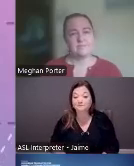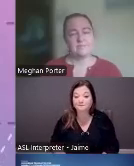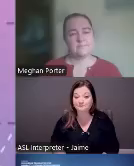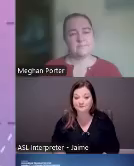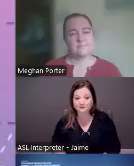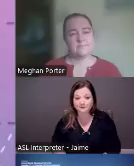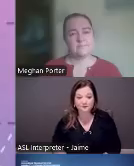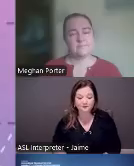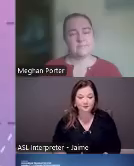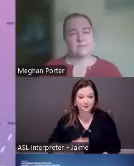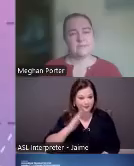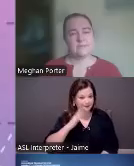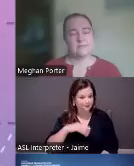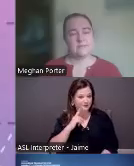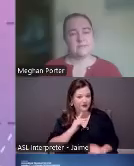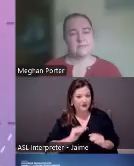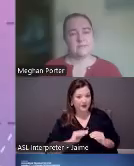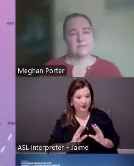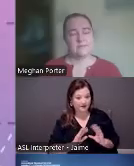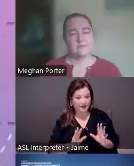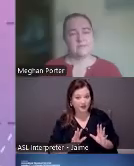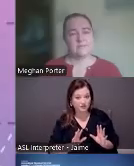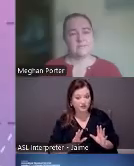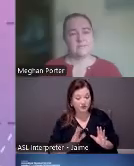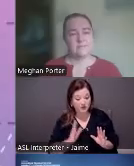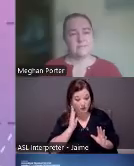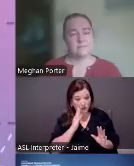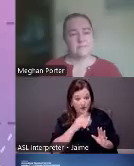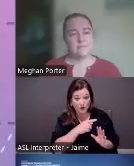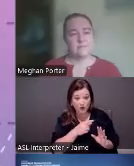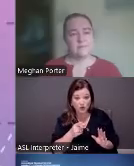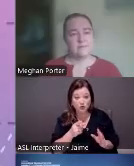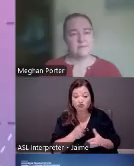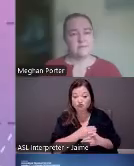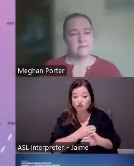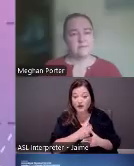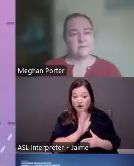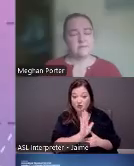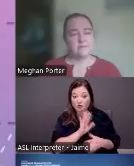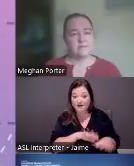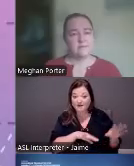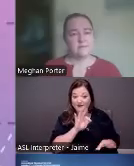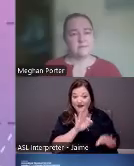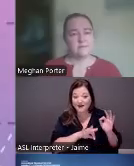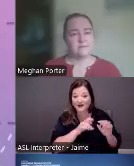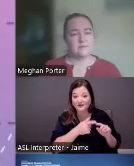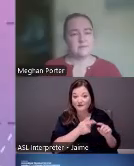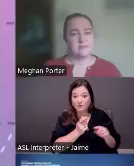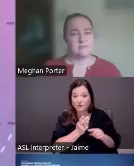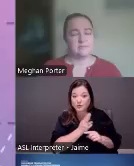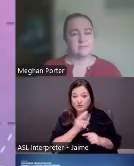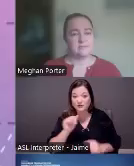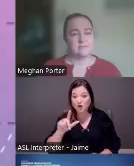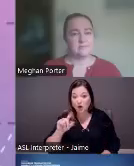just for clarification, will you be sharing your findings from the use of alt text in 2025?